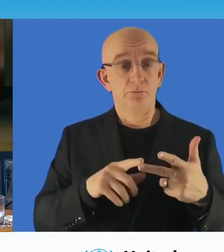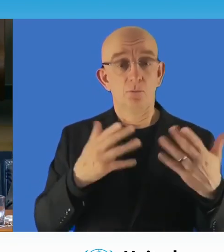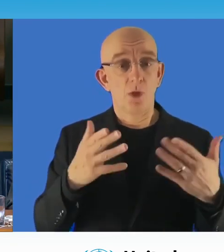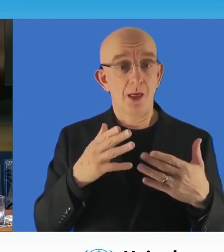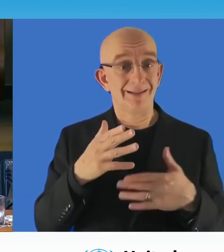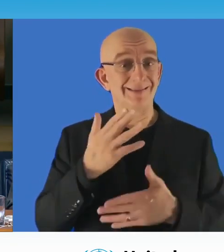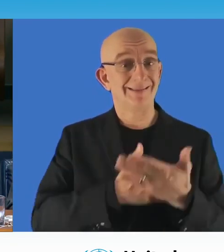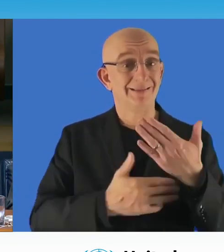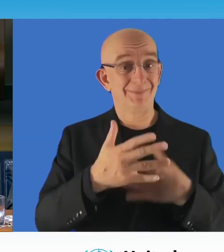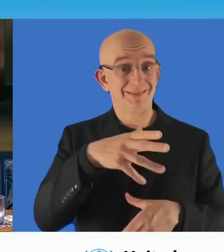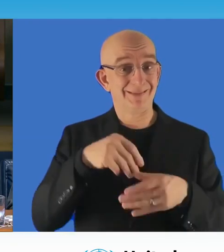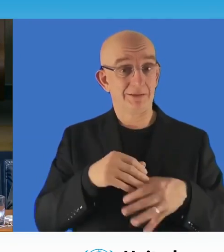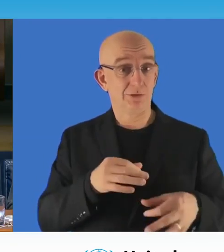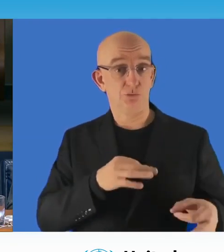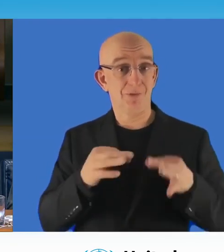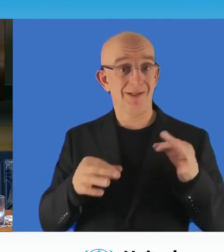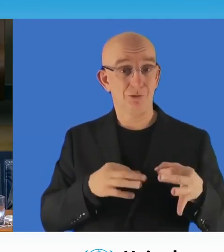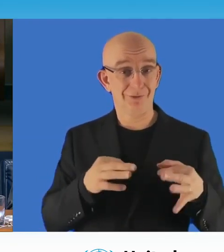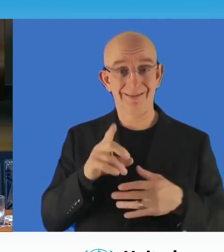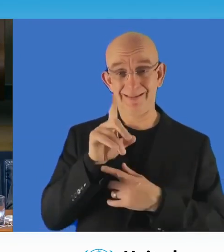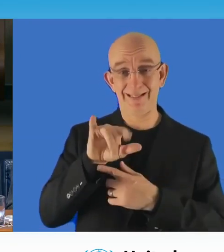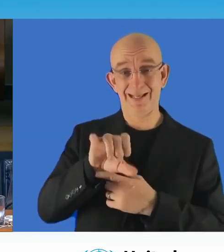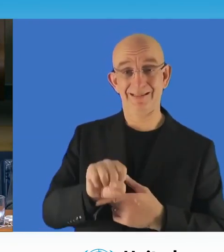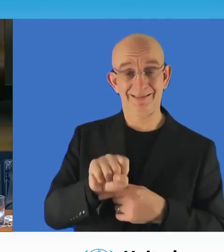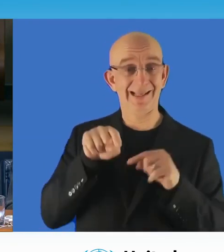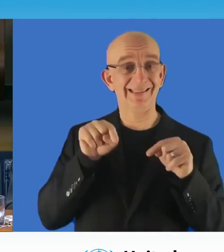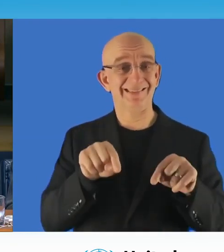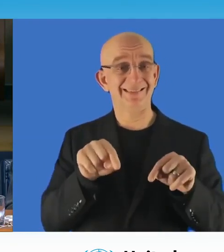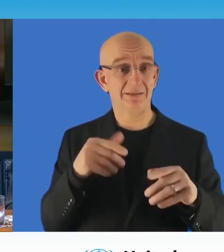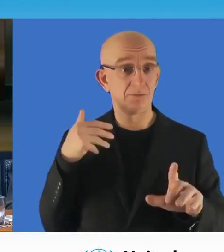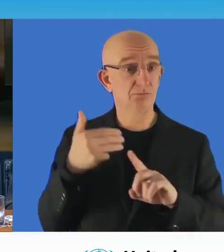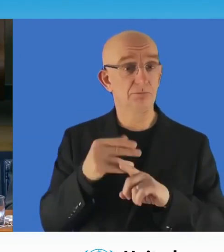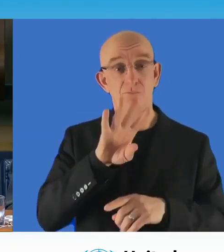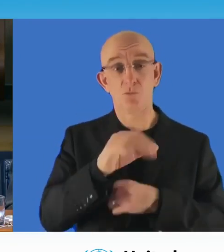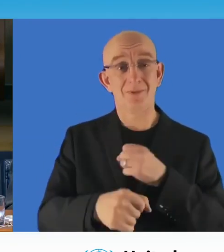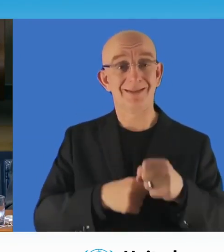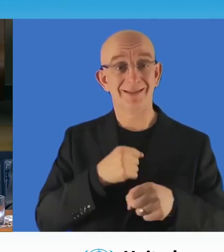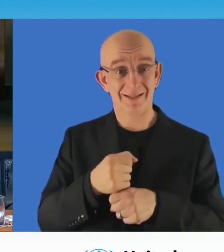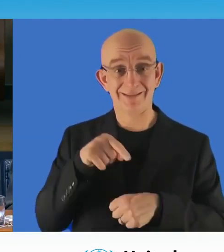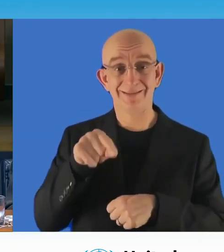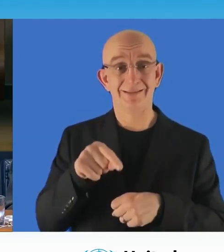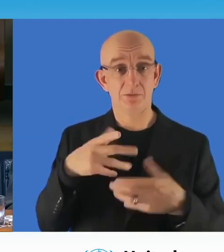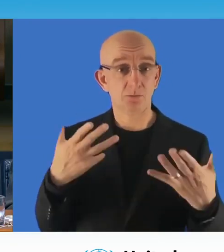disability inclusion policy and our first multiannual strategy for the years 2020 to